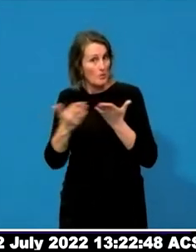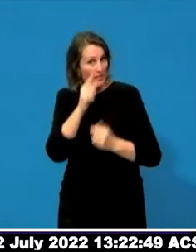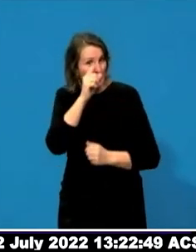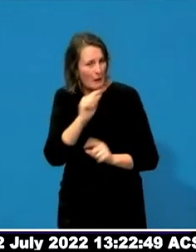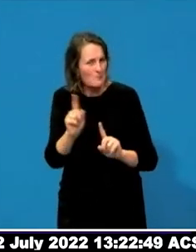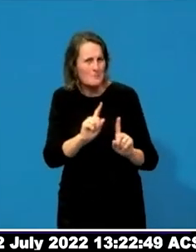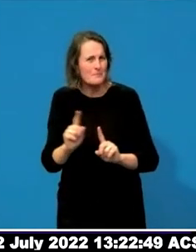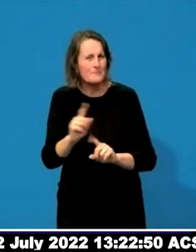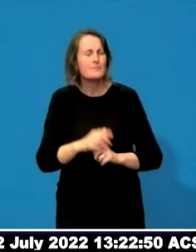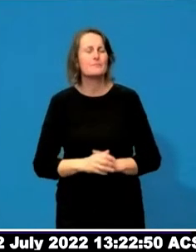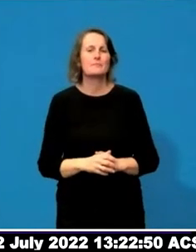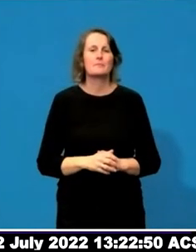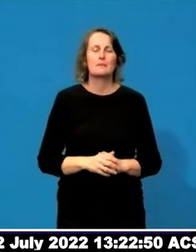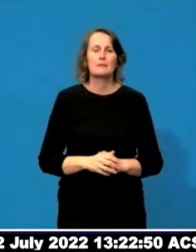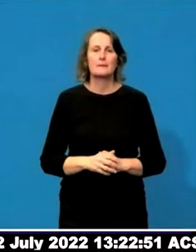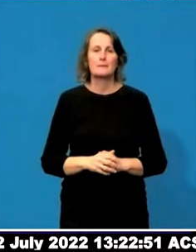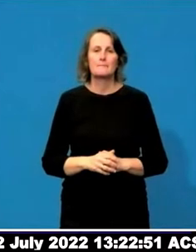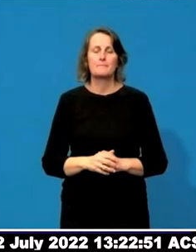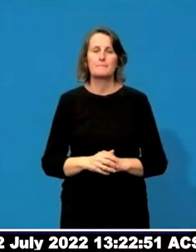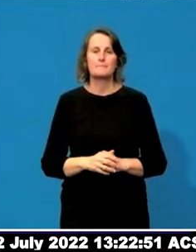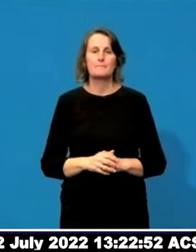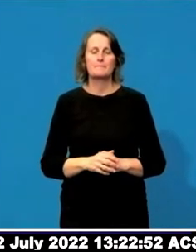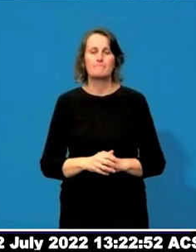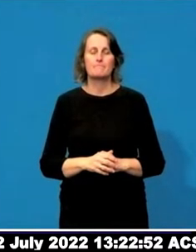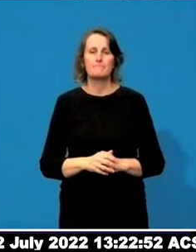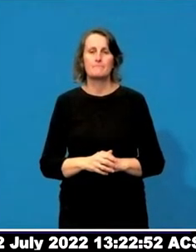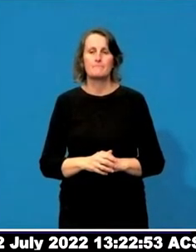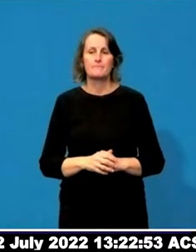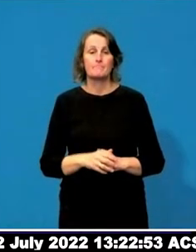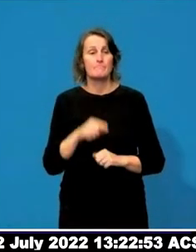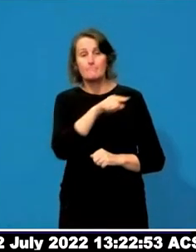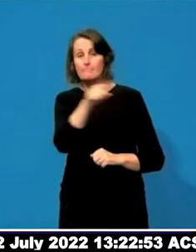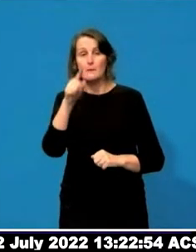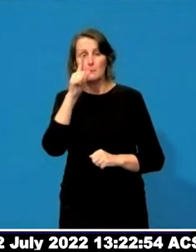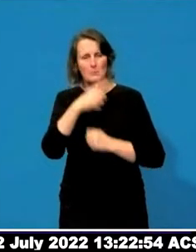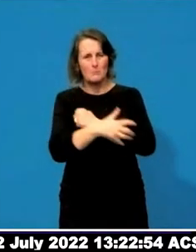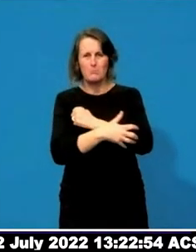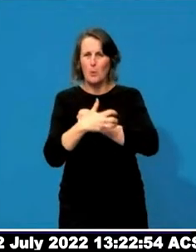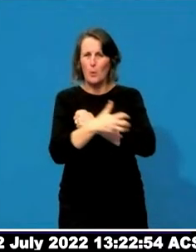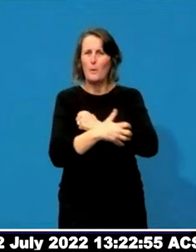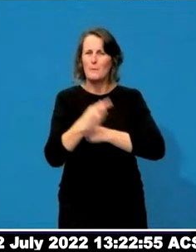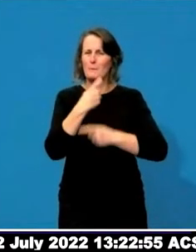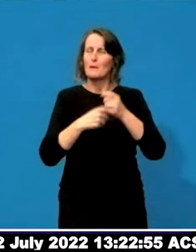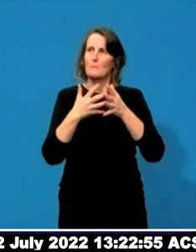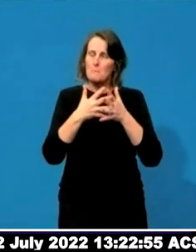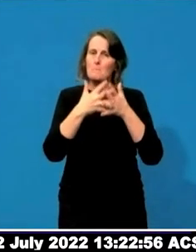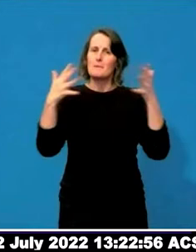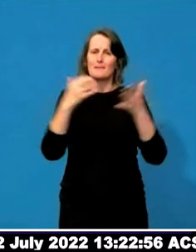MS McRAE: I think that poverty becomes - is the kind of biggest issue for people out in communities.